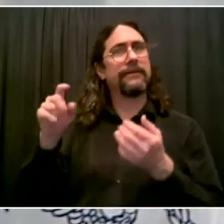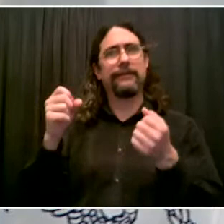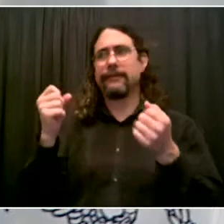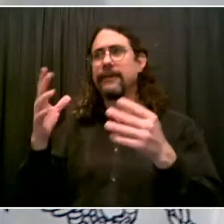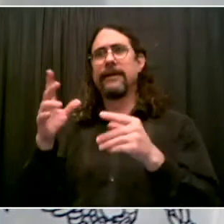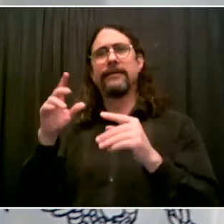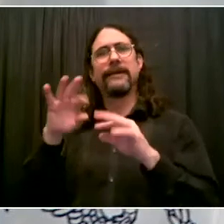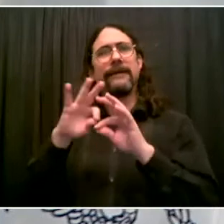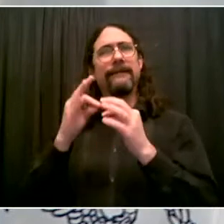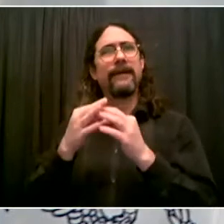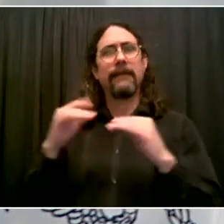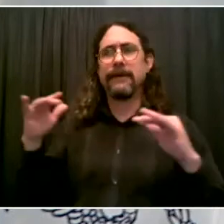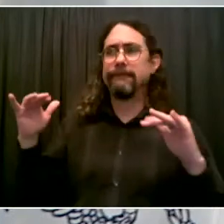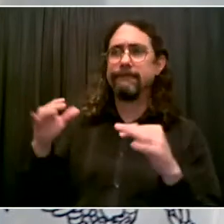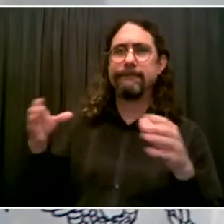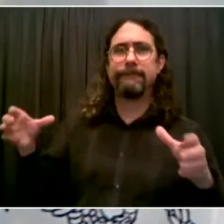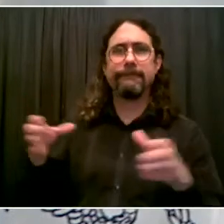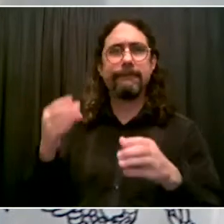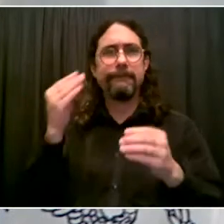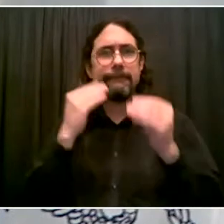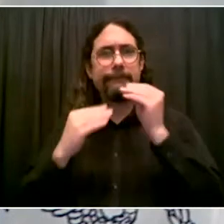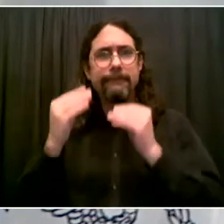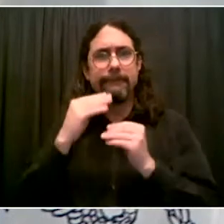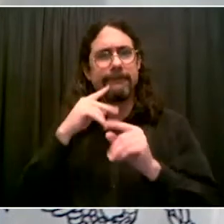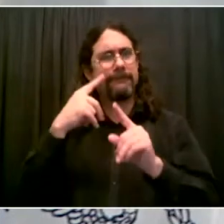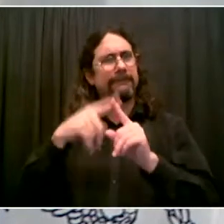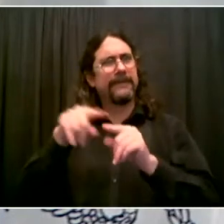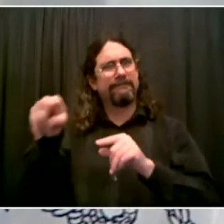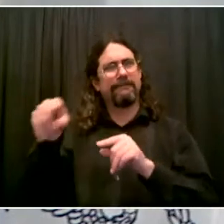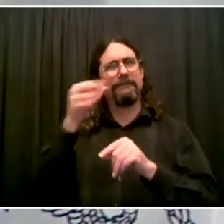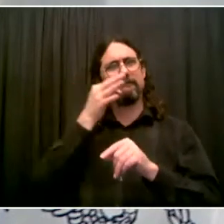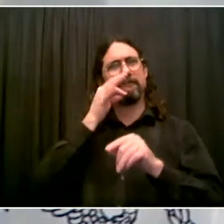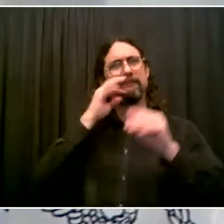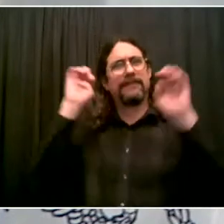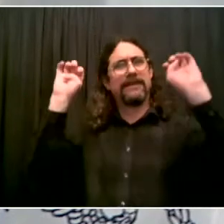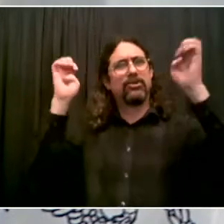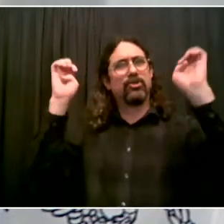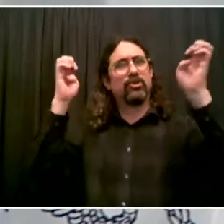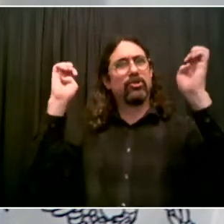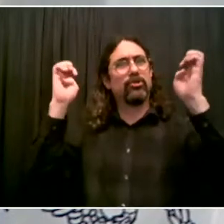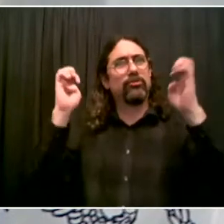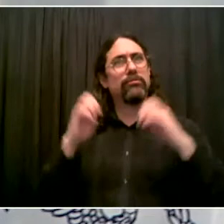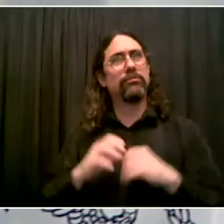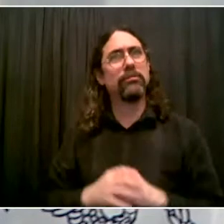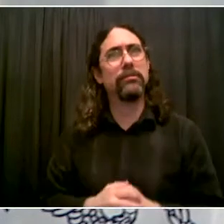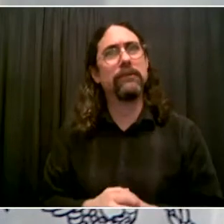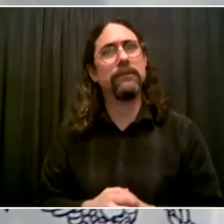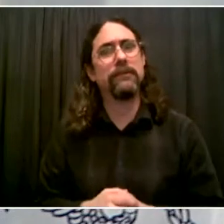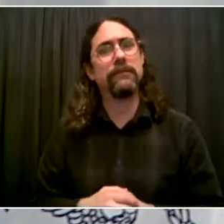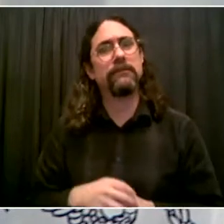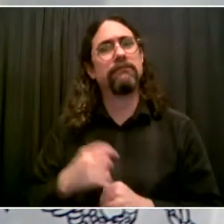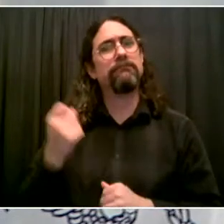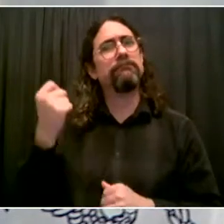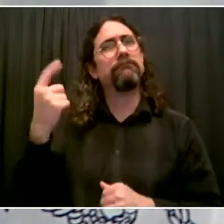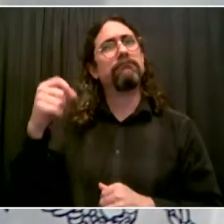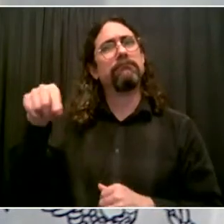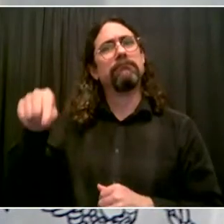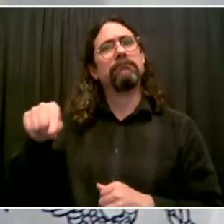FOR FAMILIES TO GATHER, FOLKS ARE LOOKING FORWARD TO EASTER . IT IS SO IMPORTANT TO UNDERSTAND.